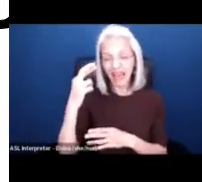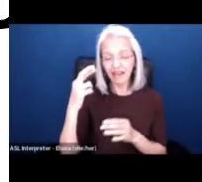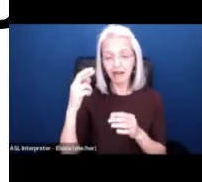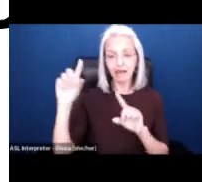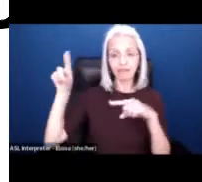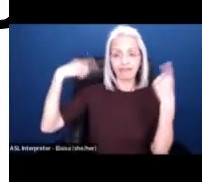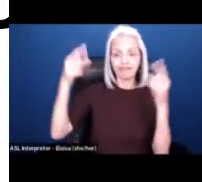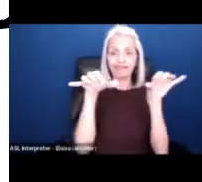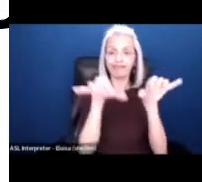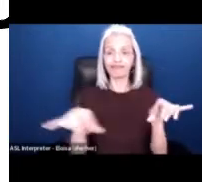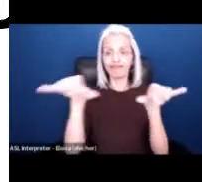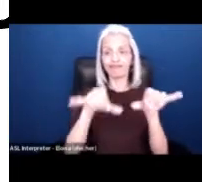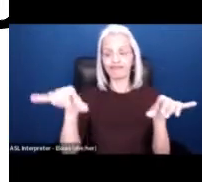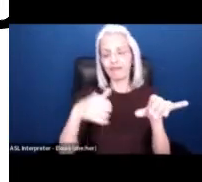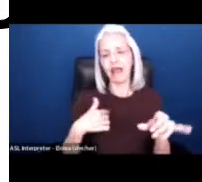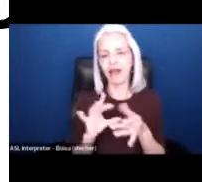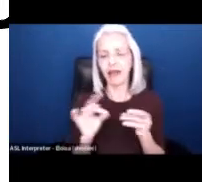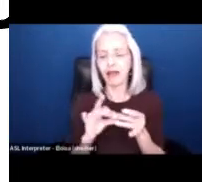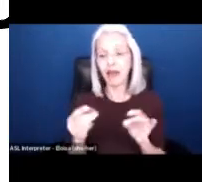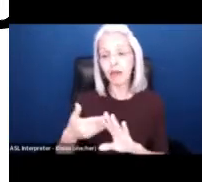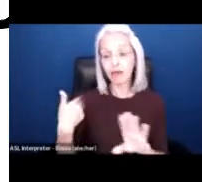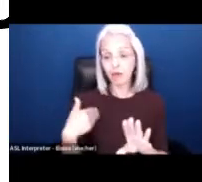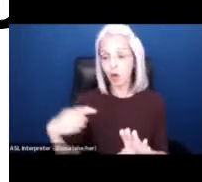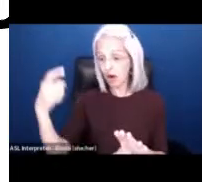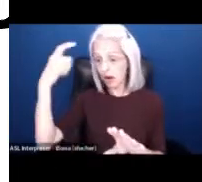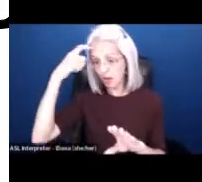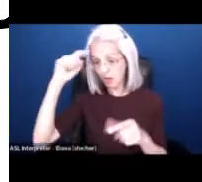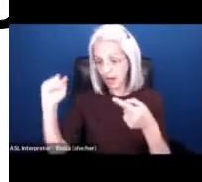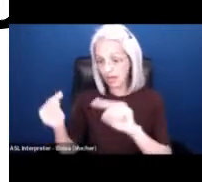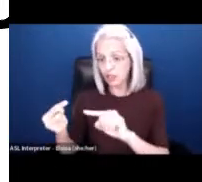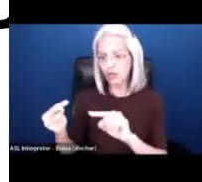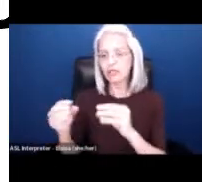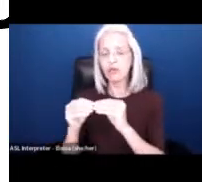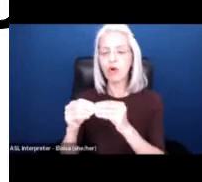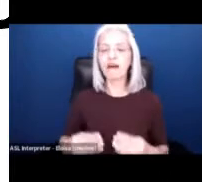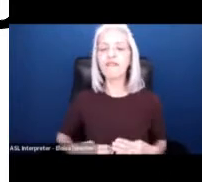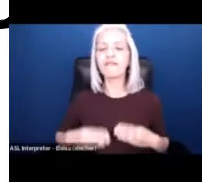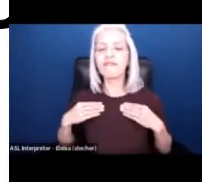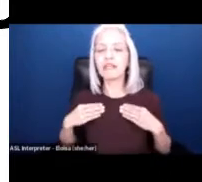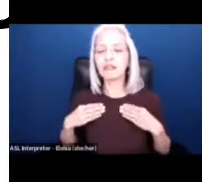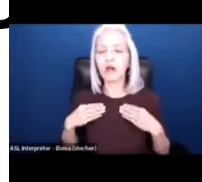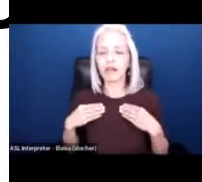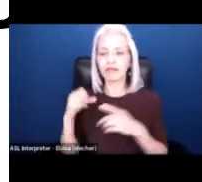injury has been considered a physical condition. And there's this kind of separation in